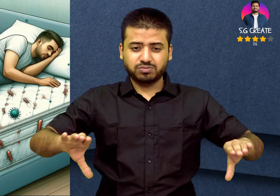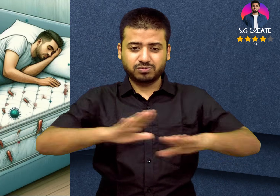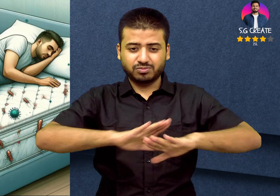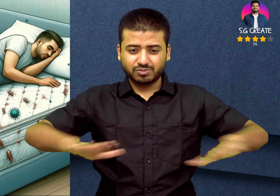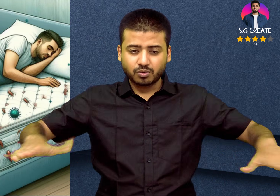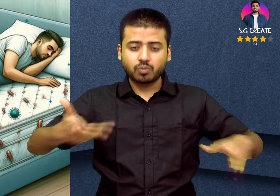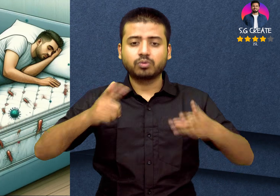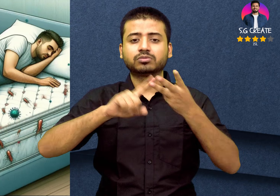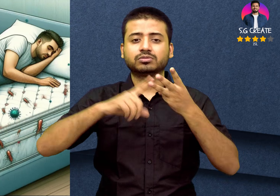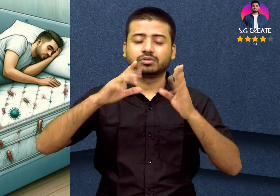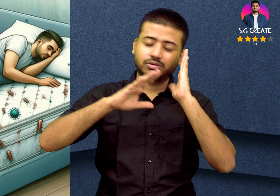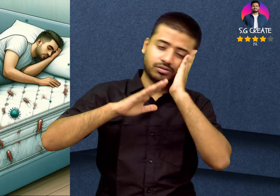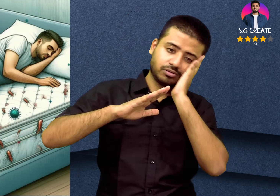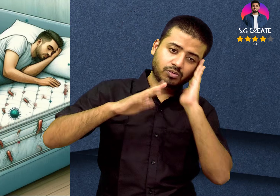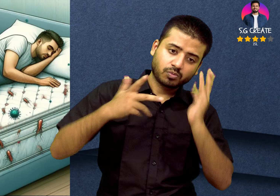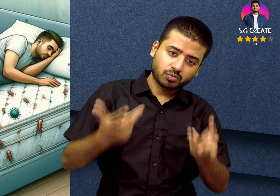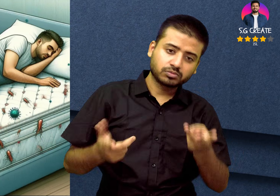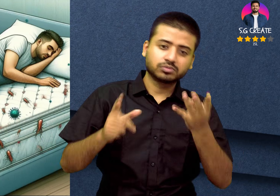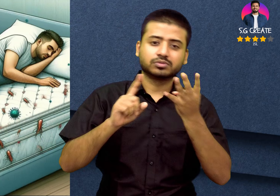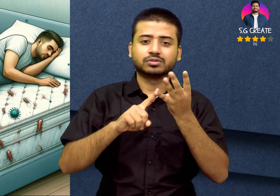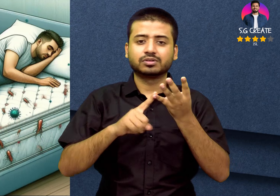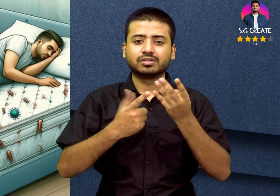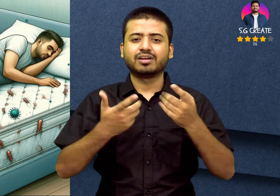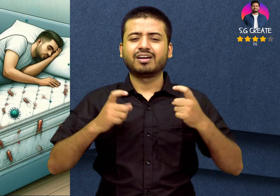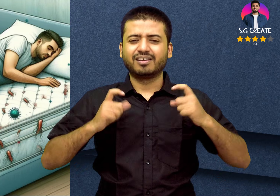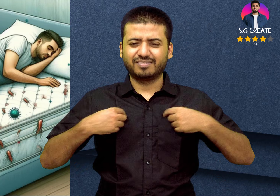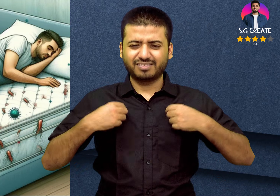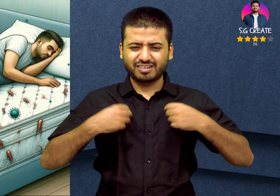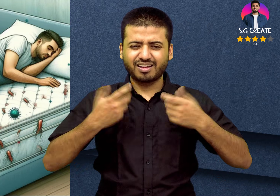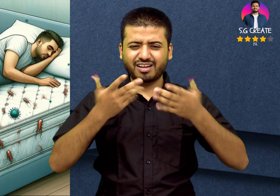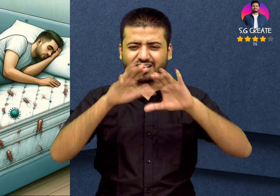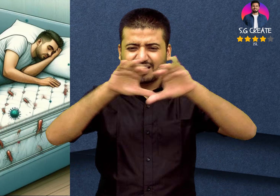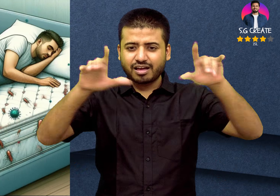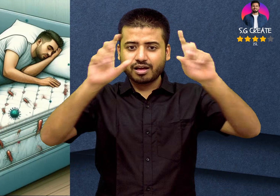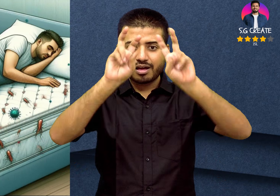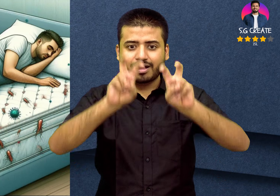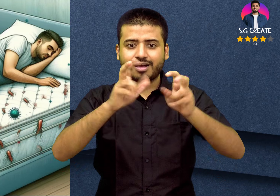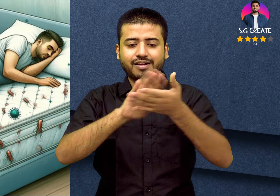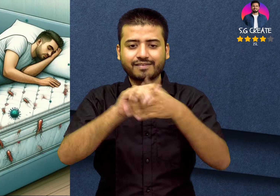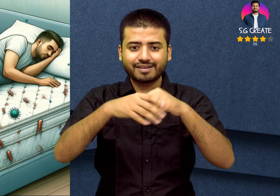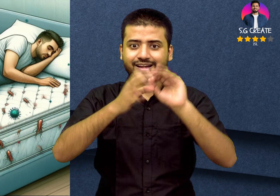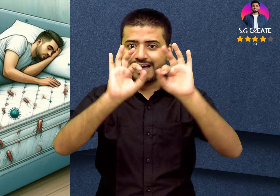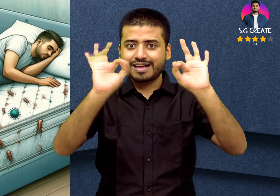breathing in high concentrations of fungal spores night after night can aggravate respiratory issues